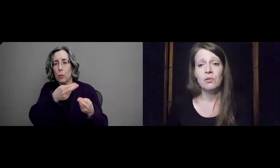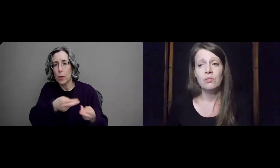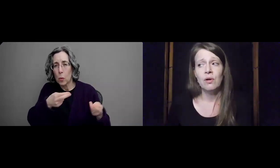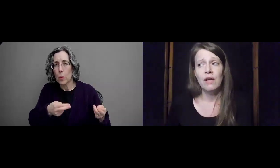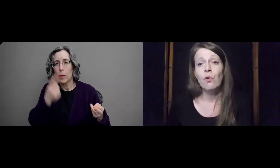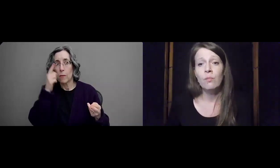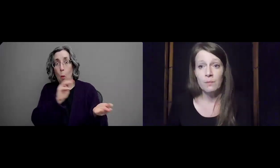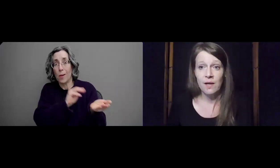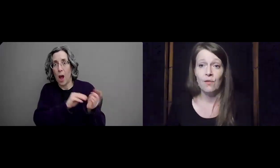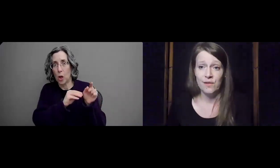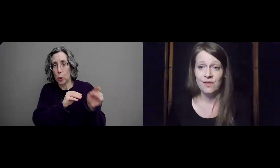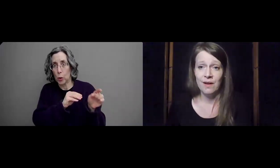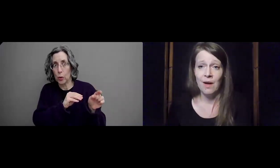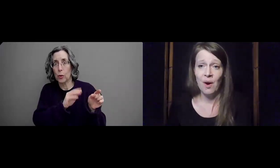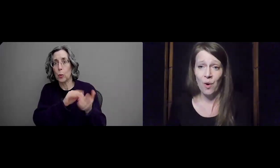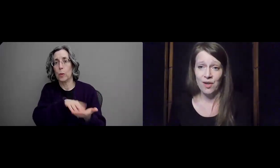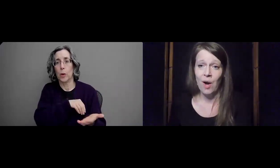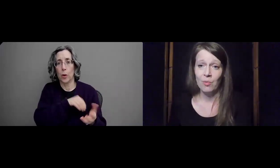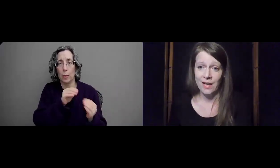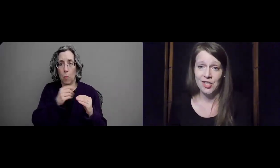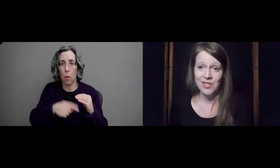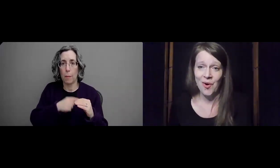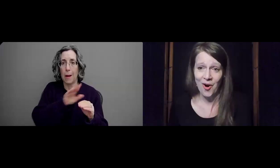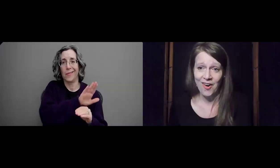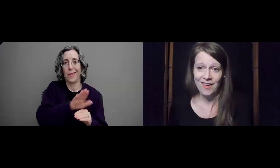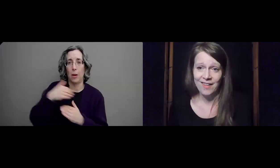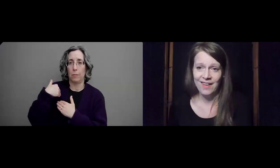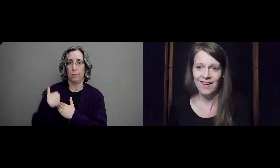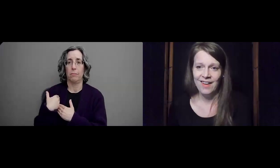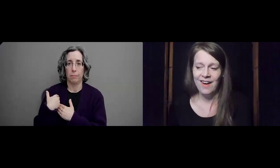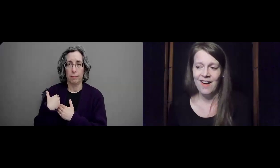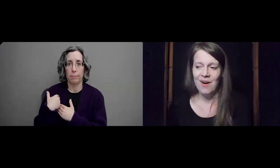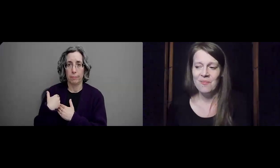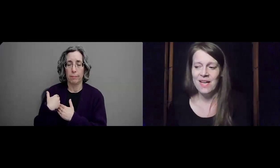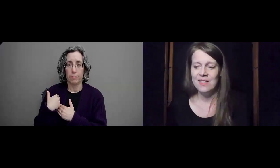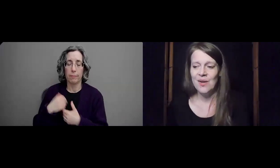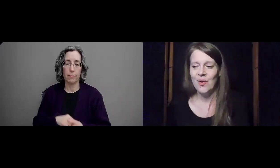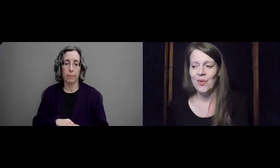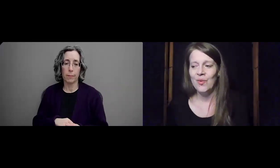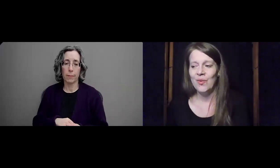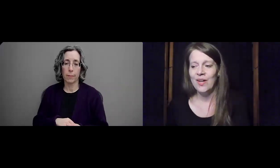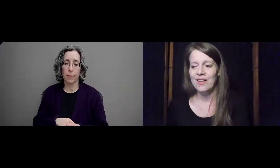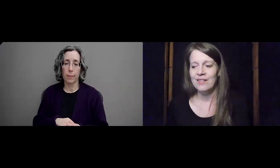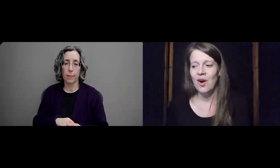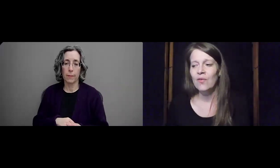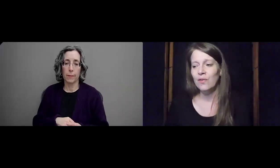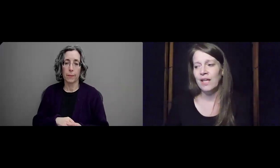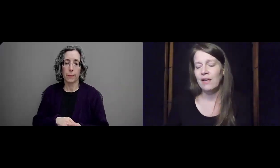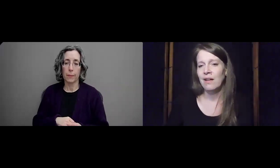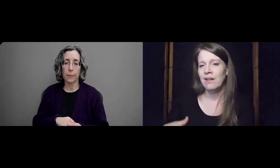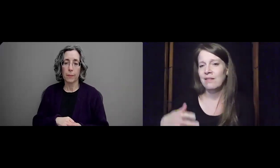it has hyperlinks to information for them to be able to inform themselves about what their